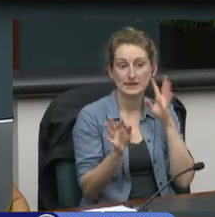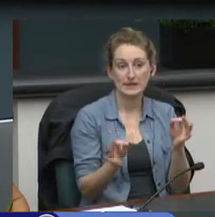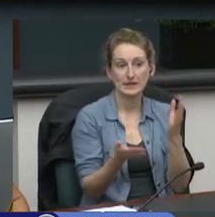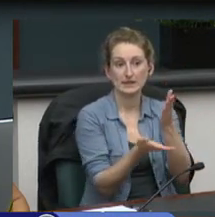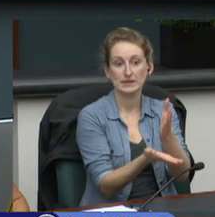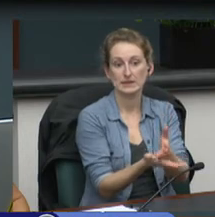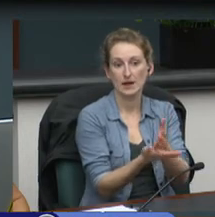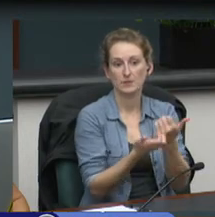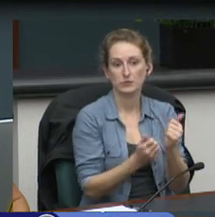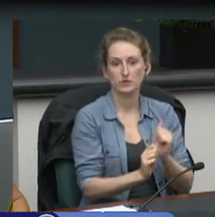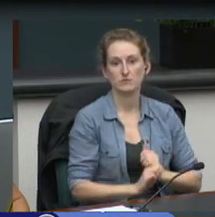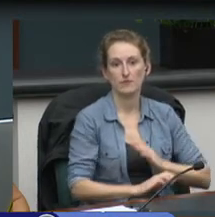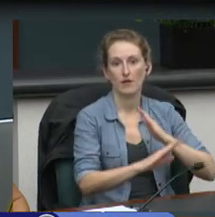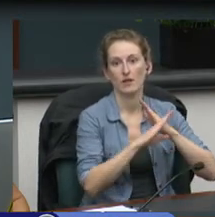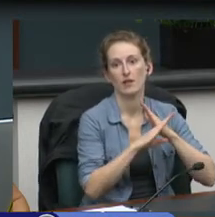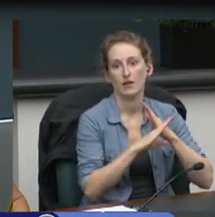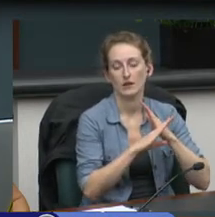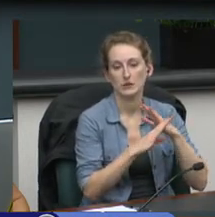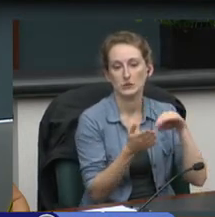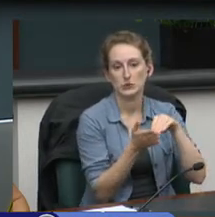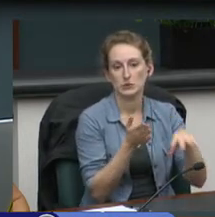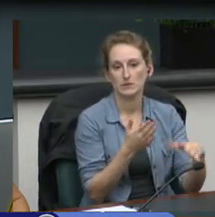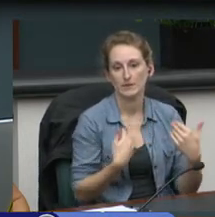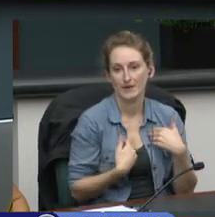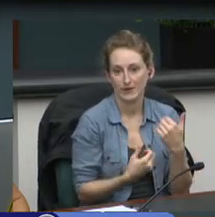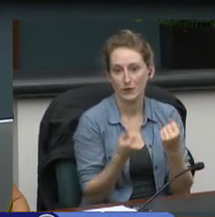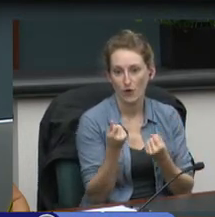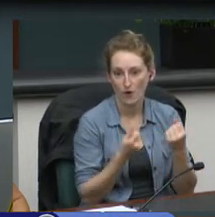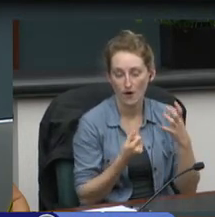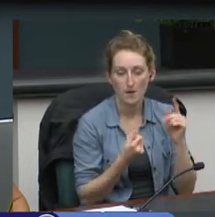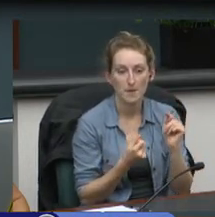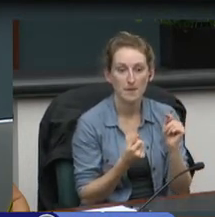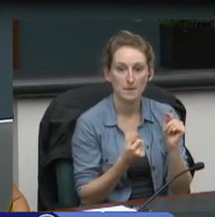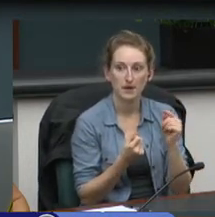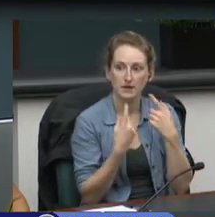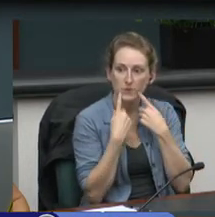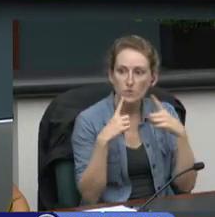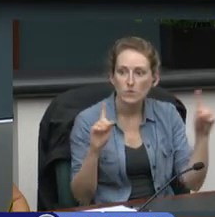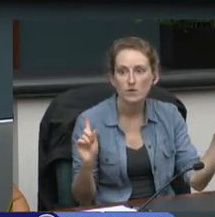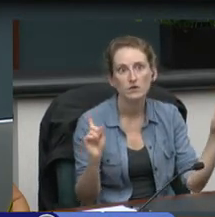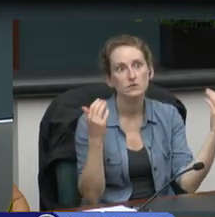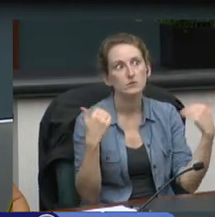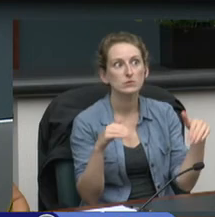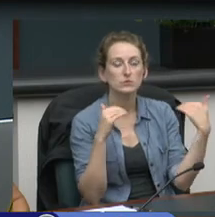from or any student from having cars but they work extremely well we under charge